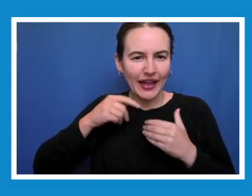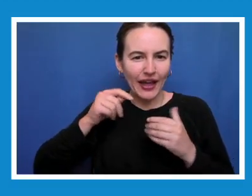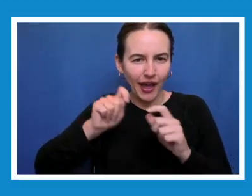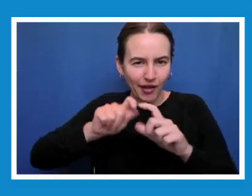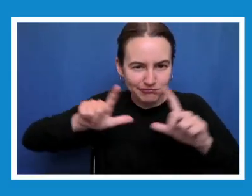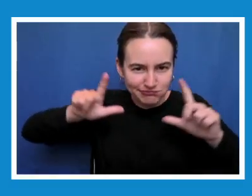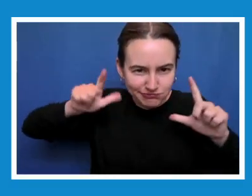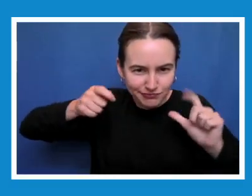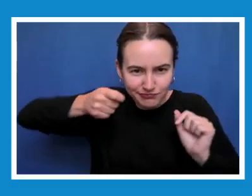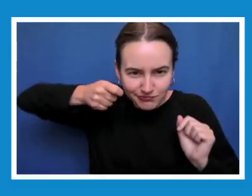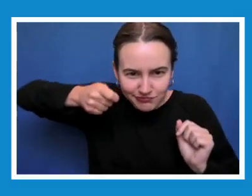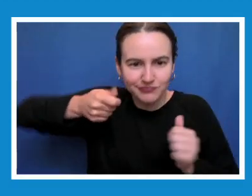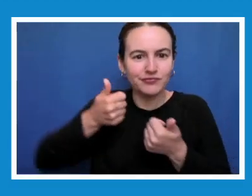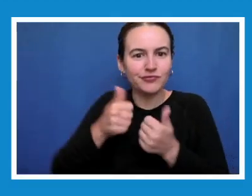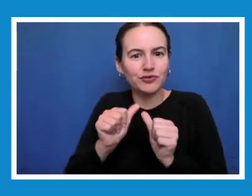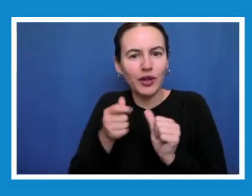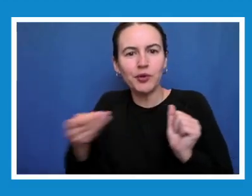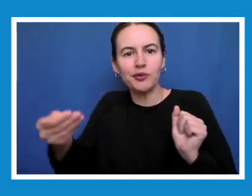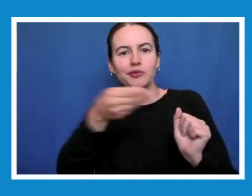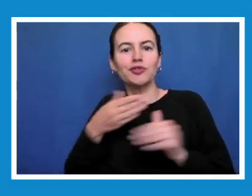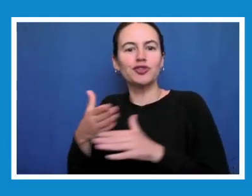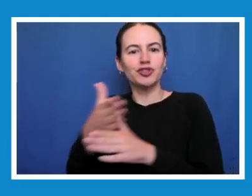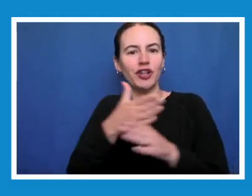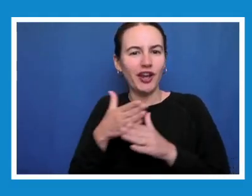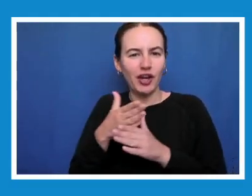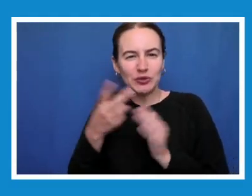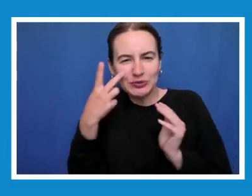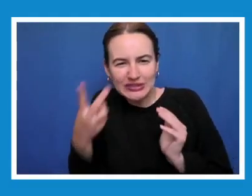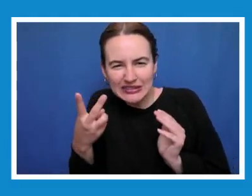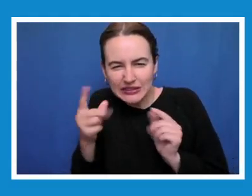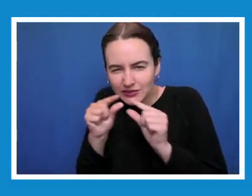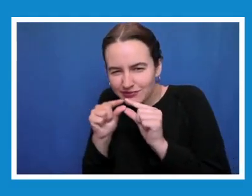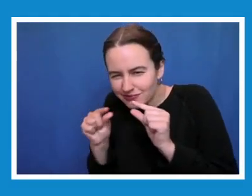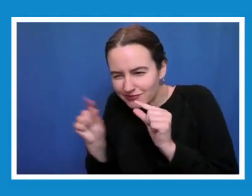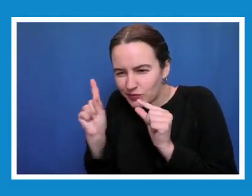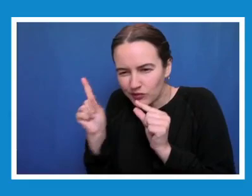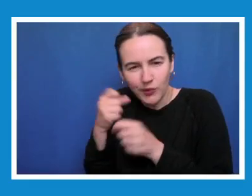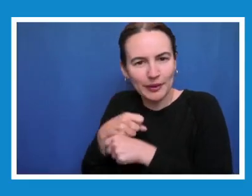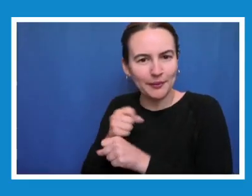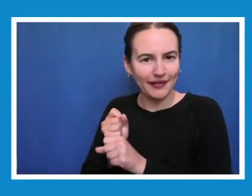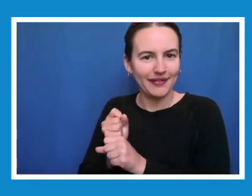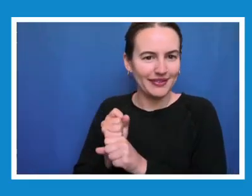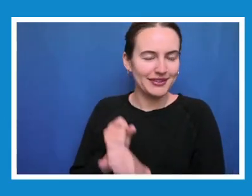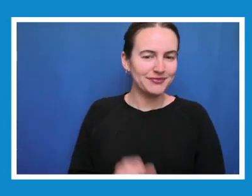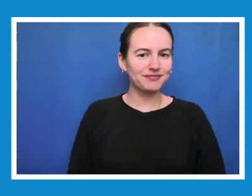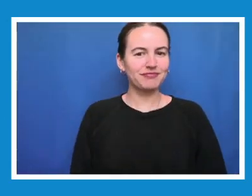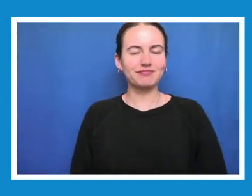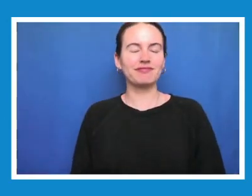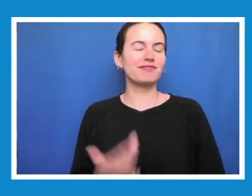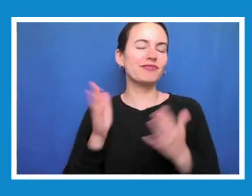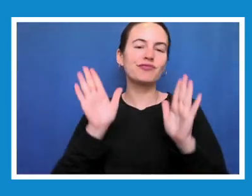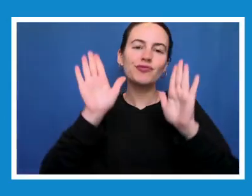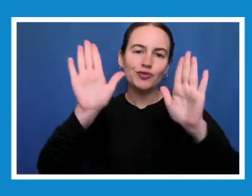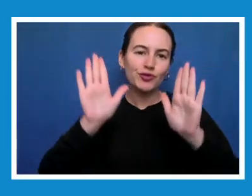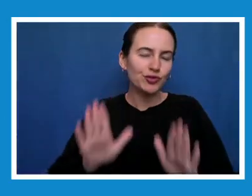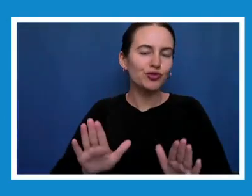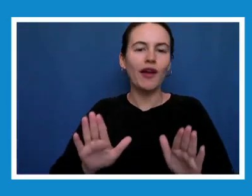get that kind of information so it's really a great inquiry exercise